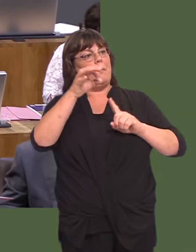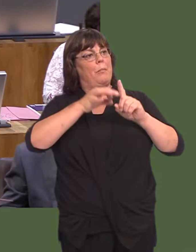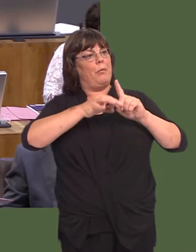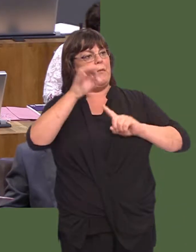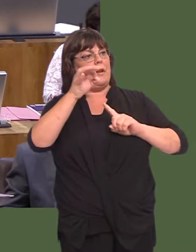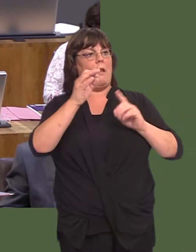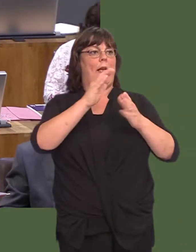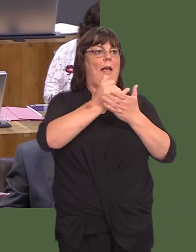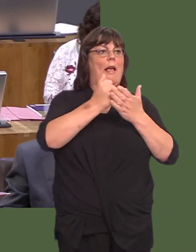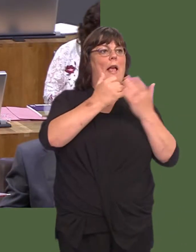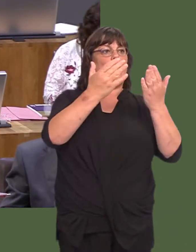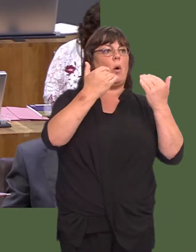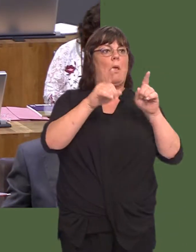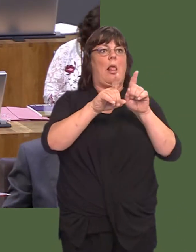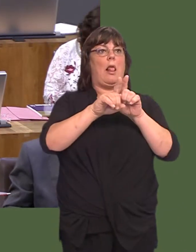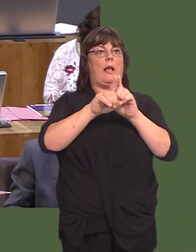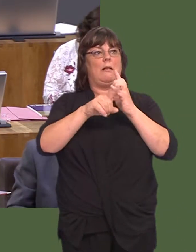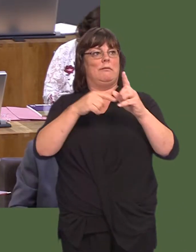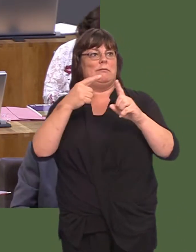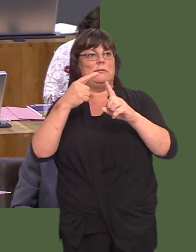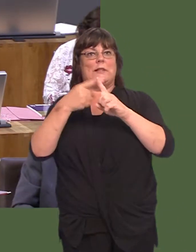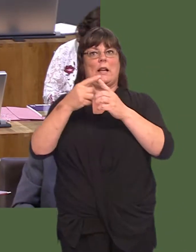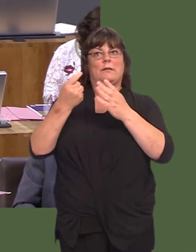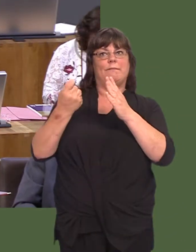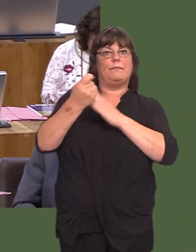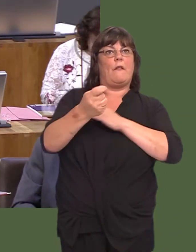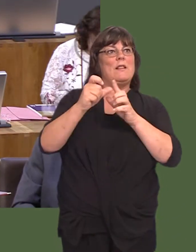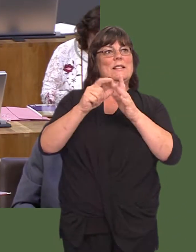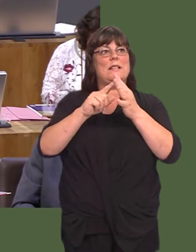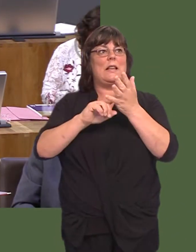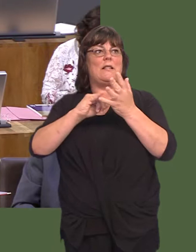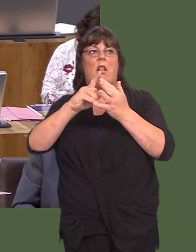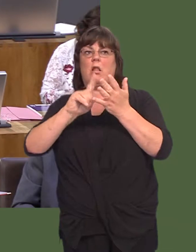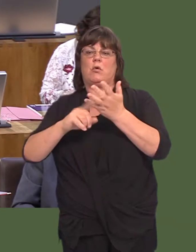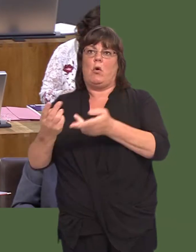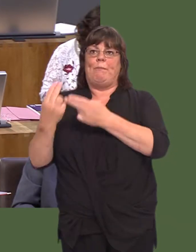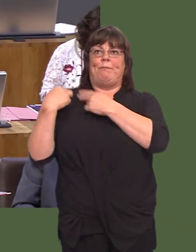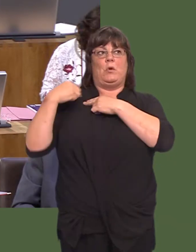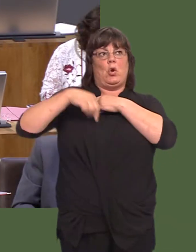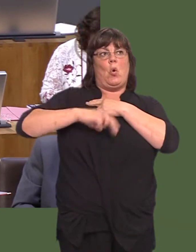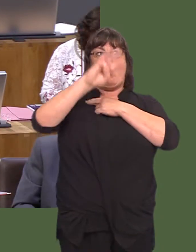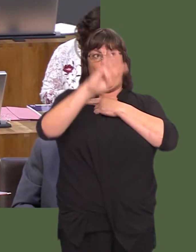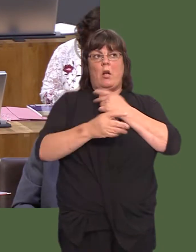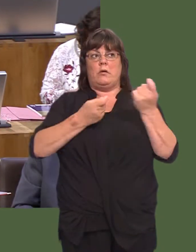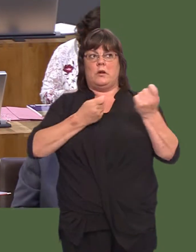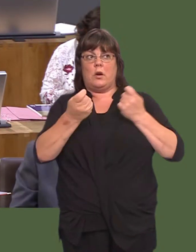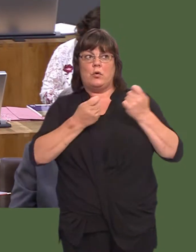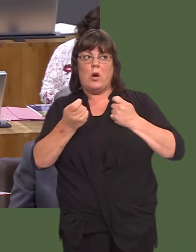quality, such as fiscal measures relating to diesel vehicles, are non-devolved. The level of commitment to take action at a UK Government level is currently unclear,